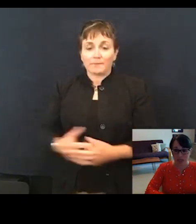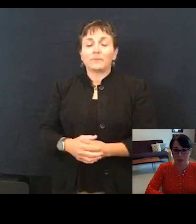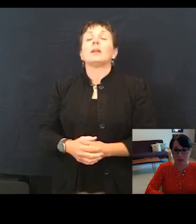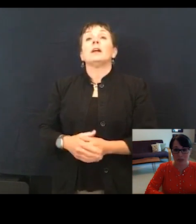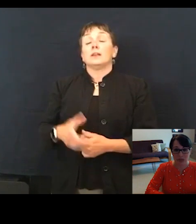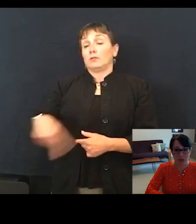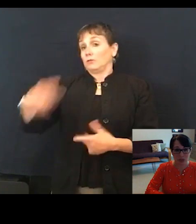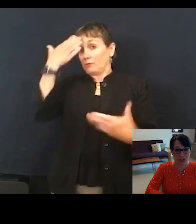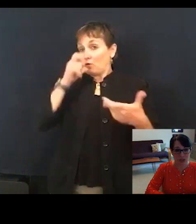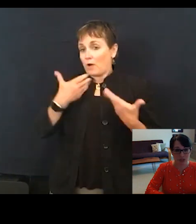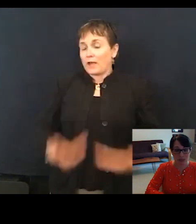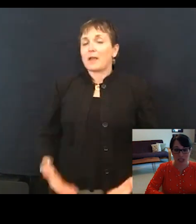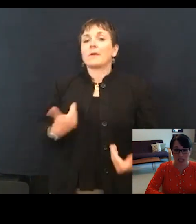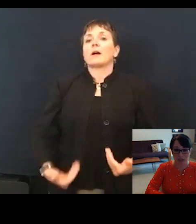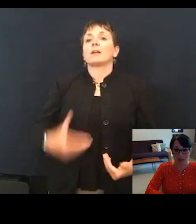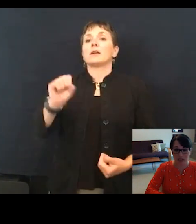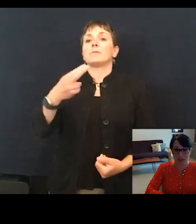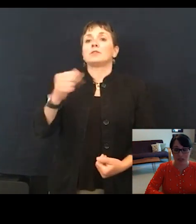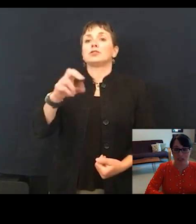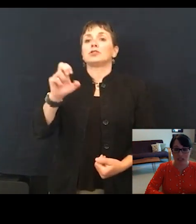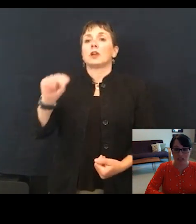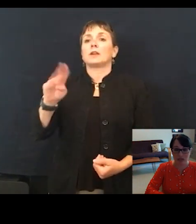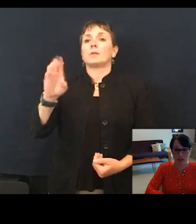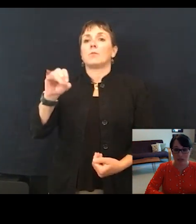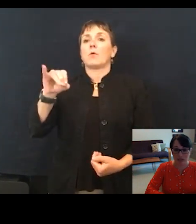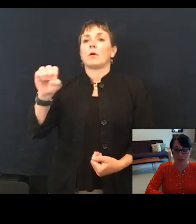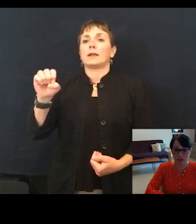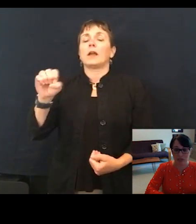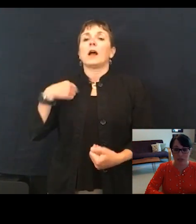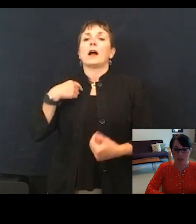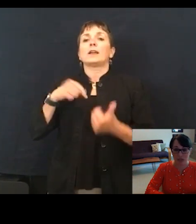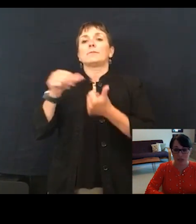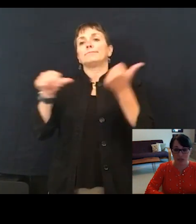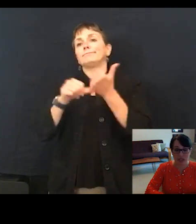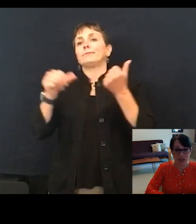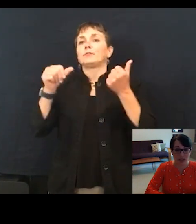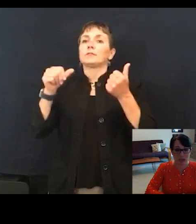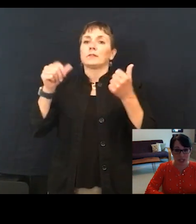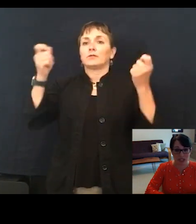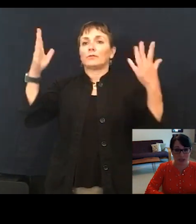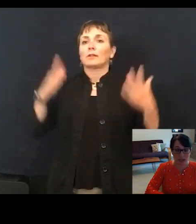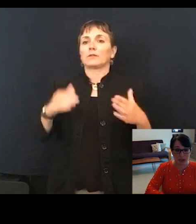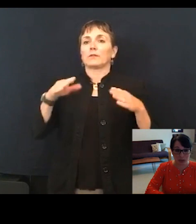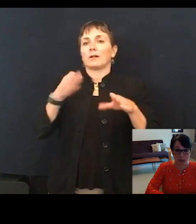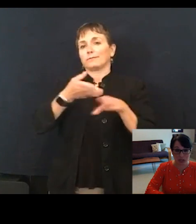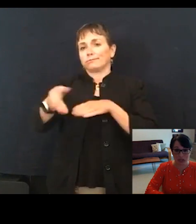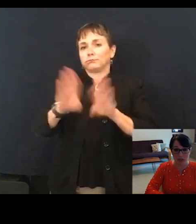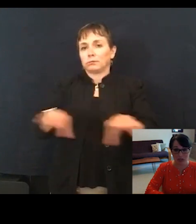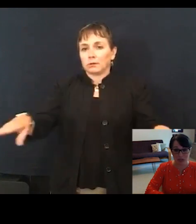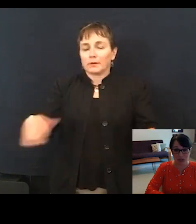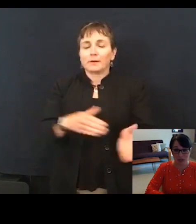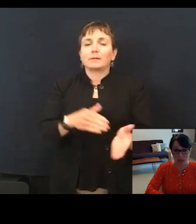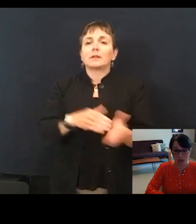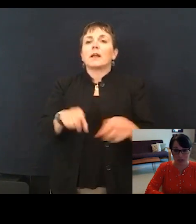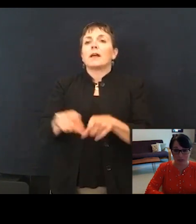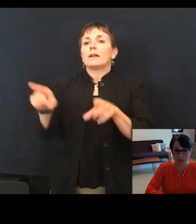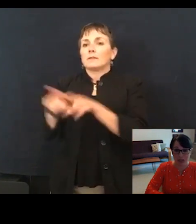I'm an associate professor of pediatrics and the associate chief of the Division of Cellular and Mollecular Therapy at the University of Florida.